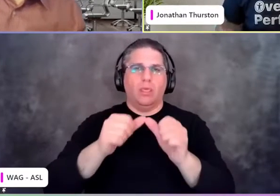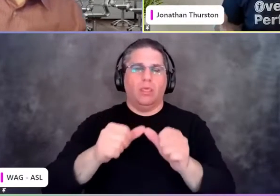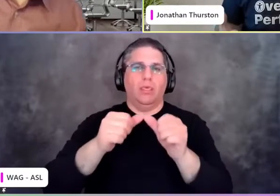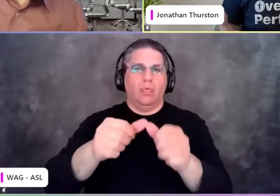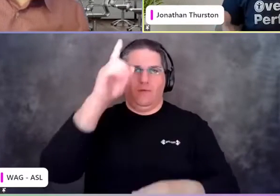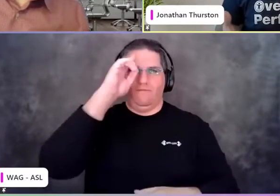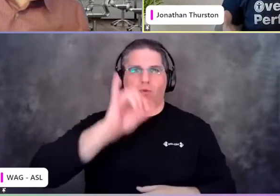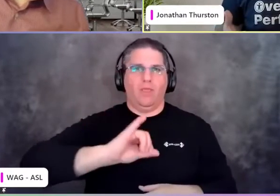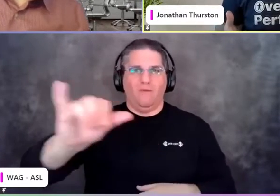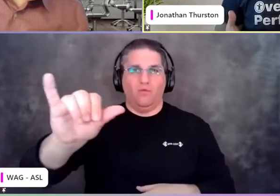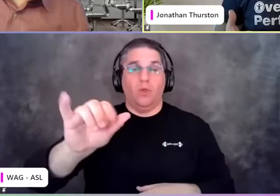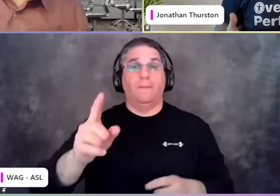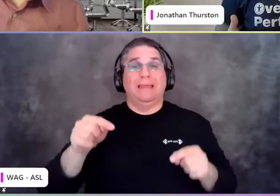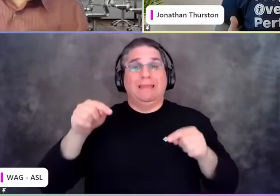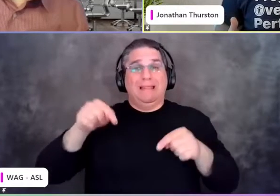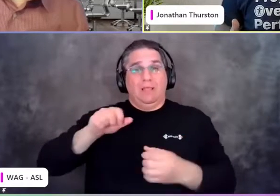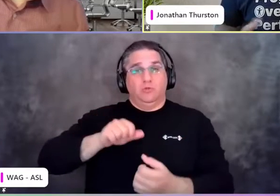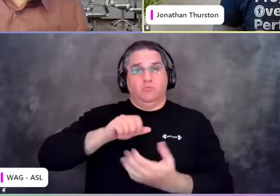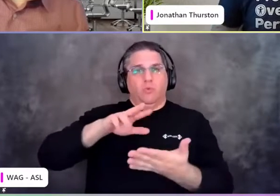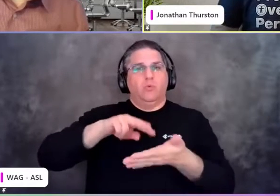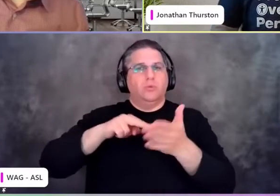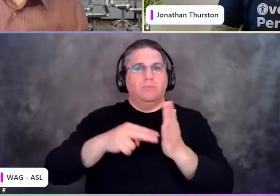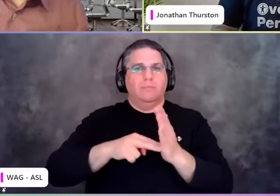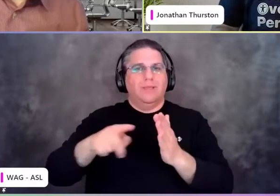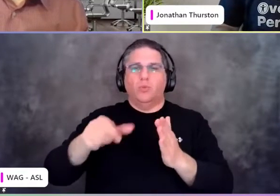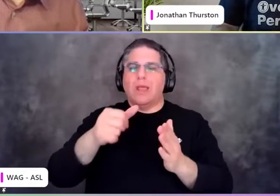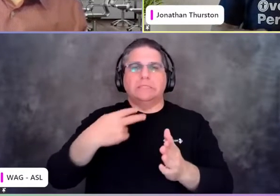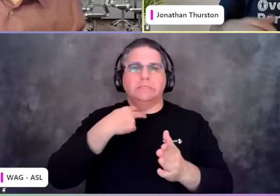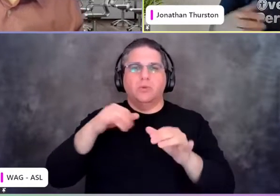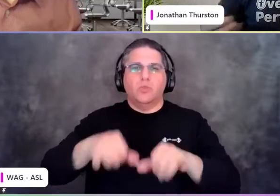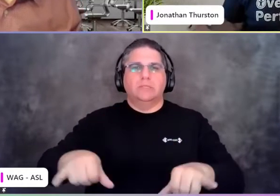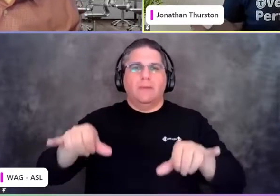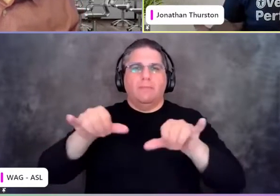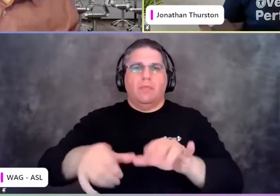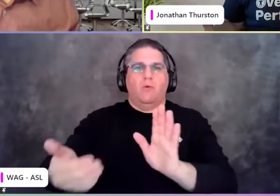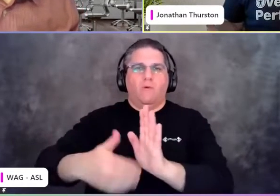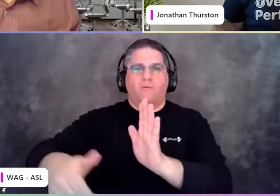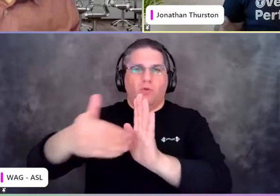fix the bugs and be done with it. If you fix the bugs, you're going to be fixing the bugs forever, this is a